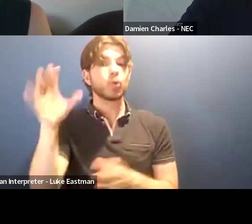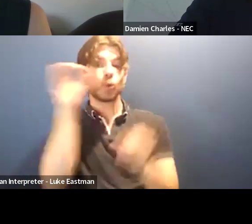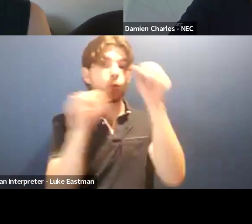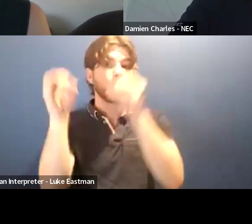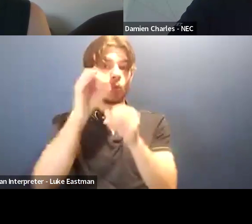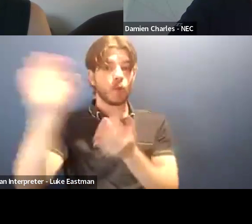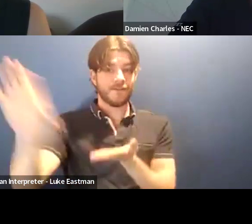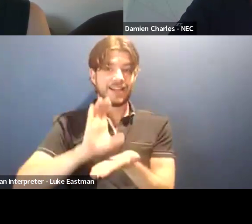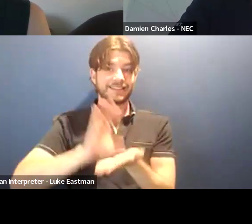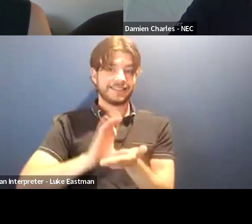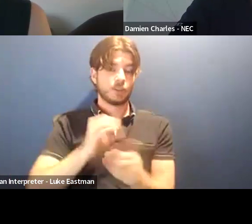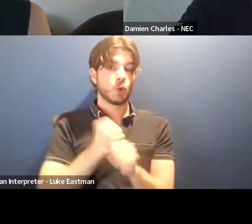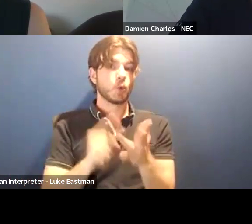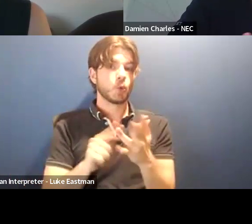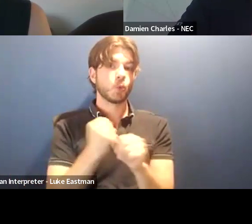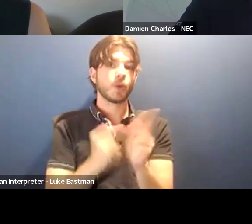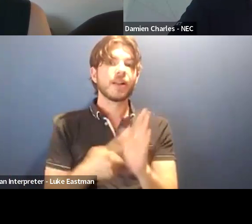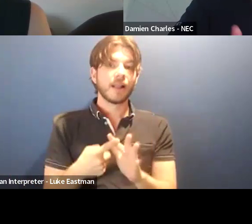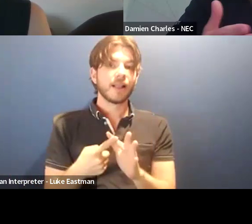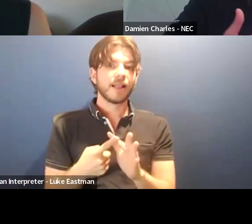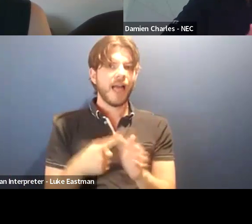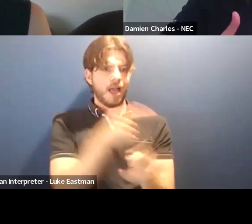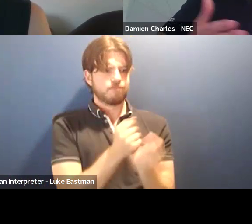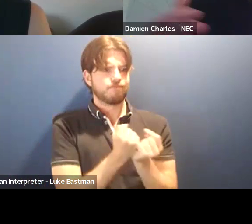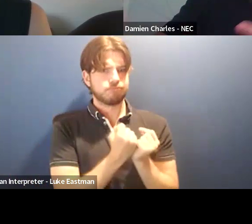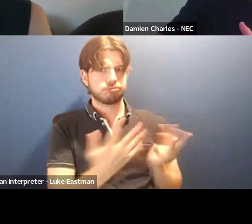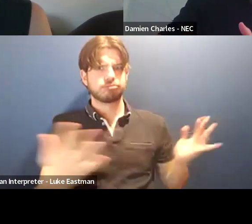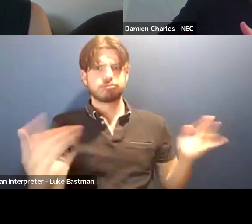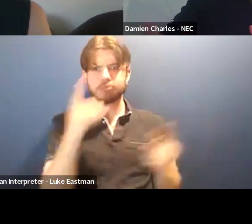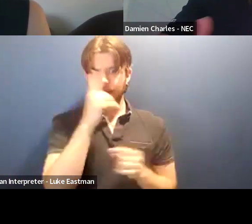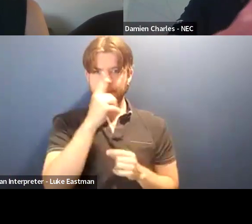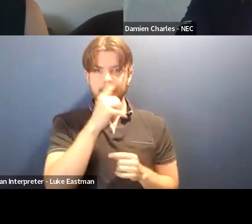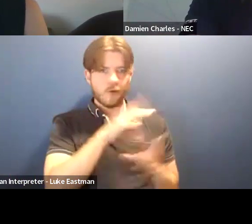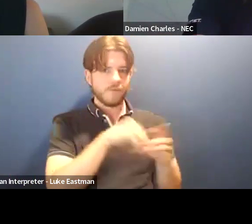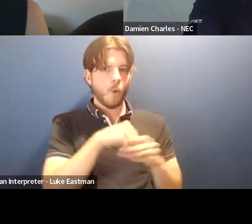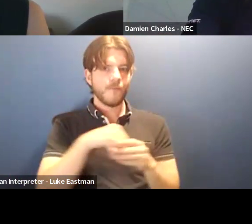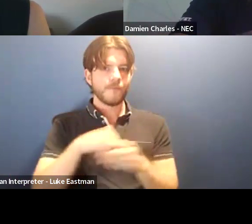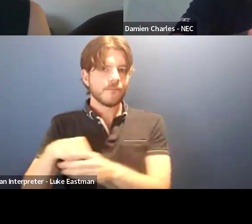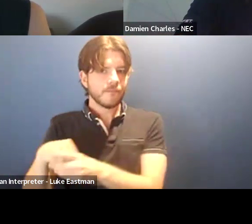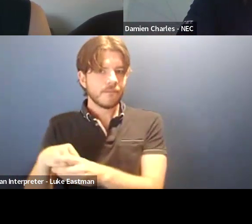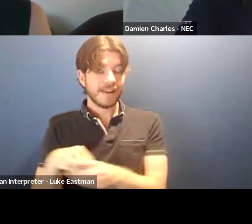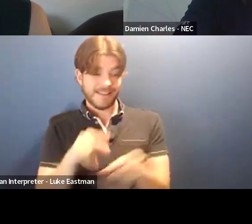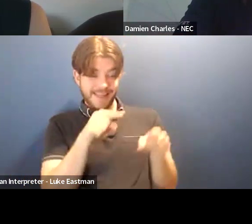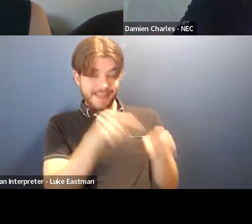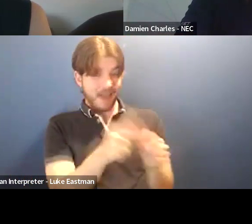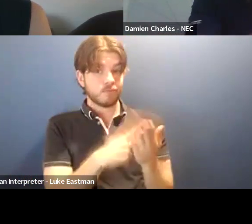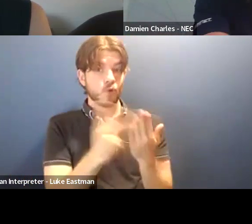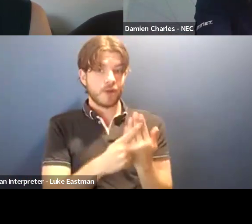had you know quite significant numbers of cohorts coming through it,